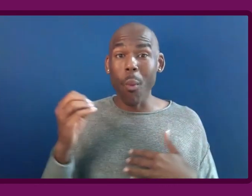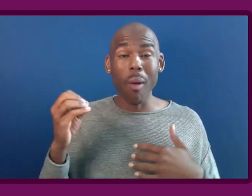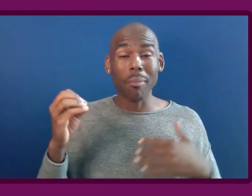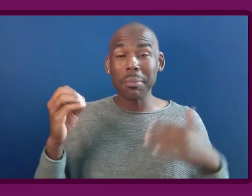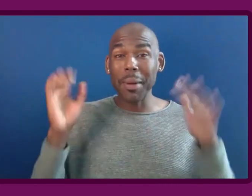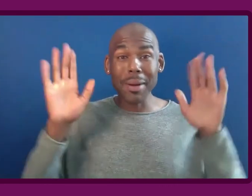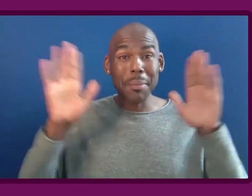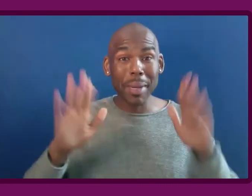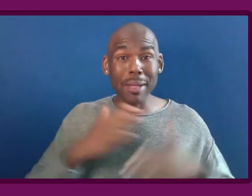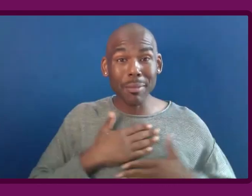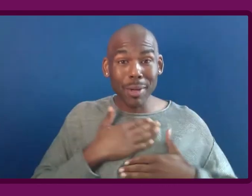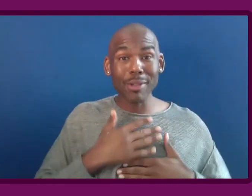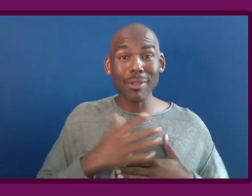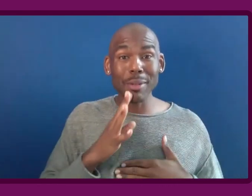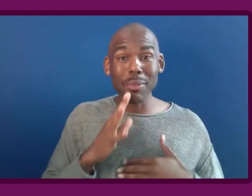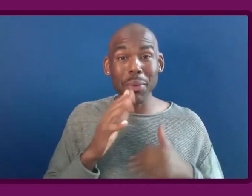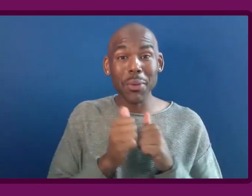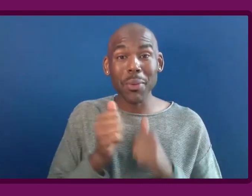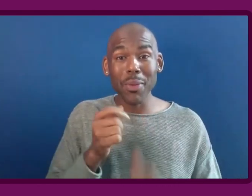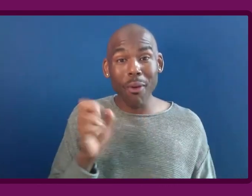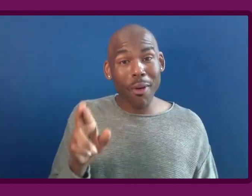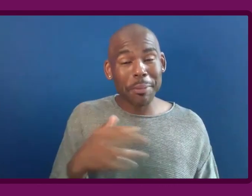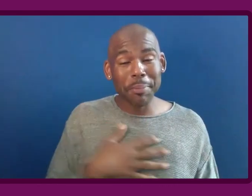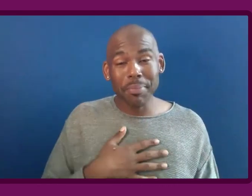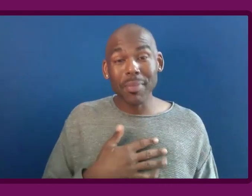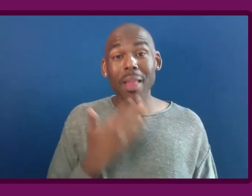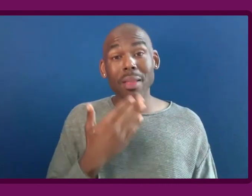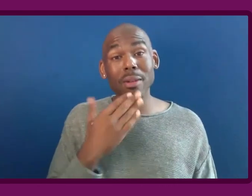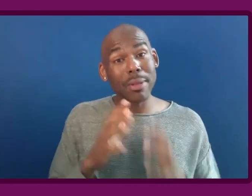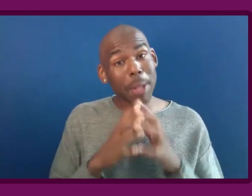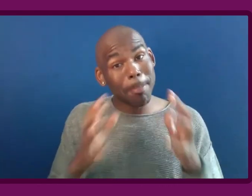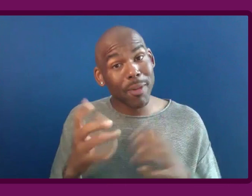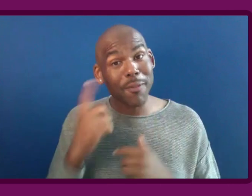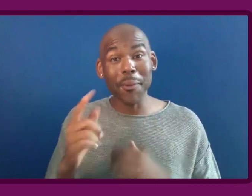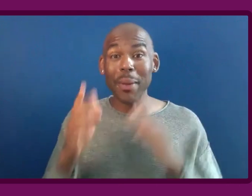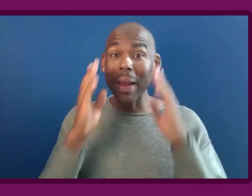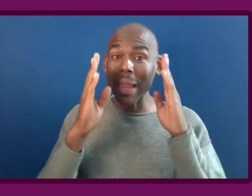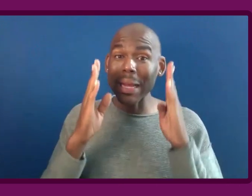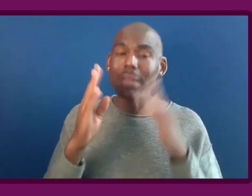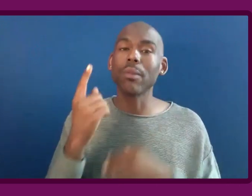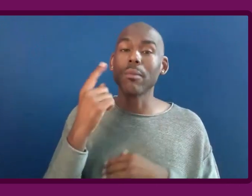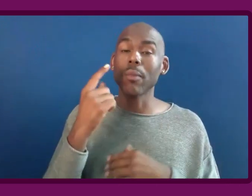watching, or reading today's episode. It's time for those famous last words here on What's Up WID.